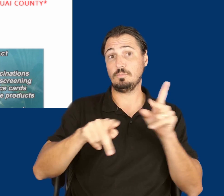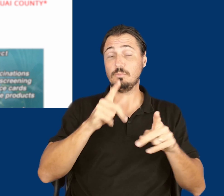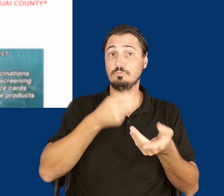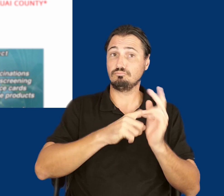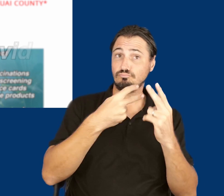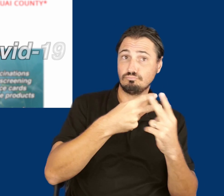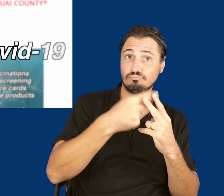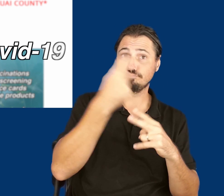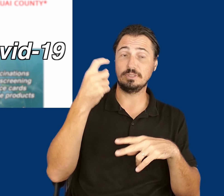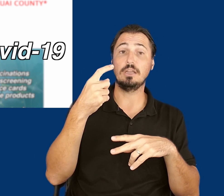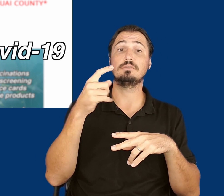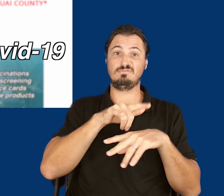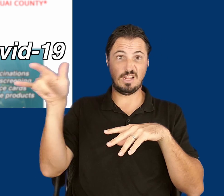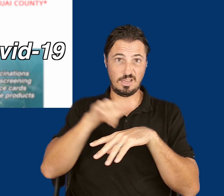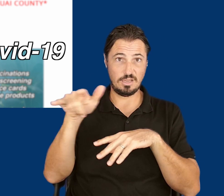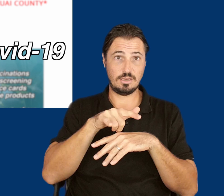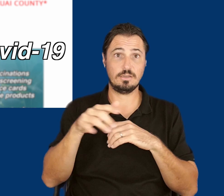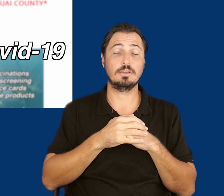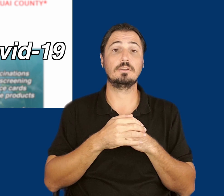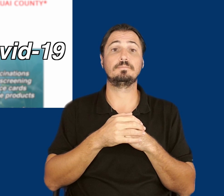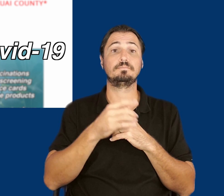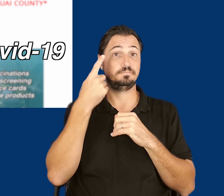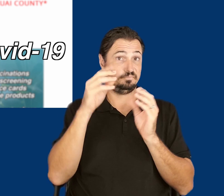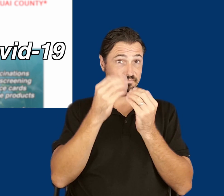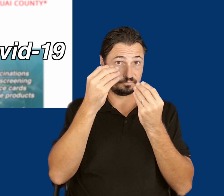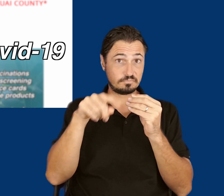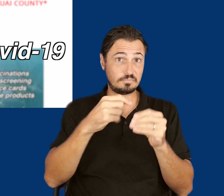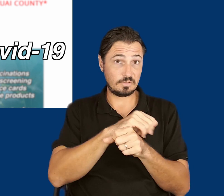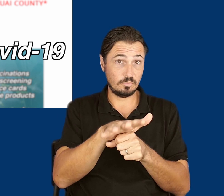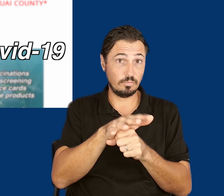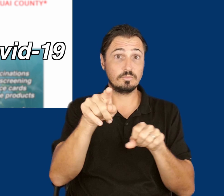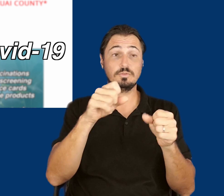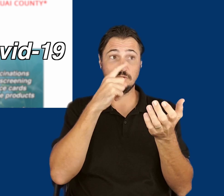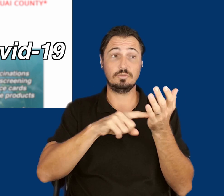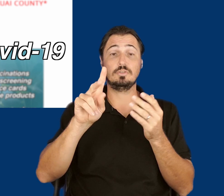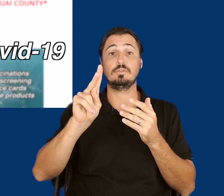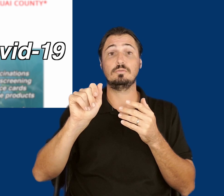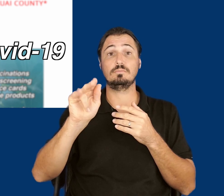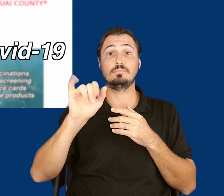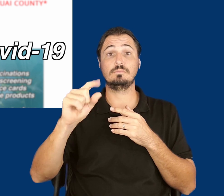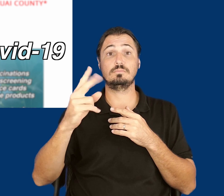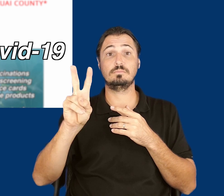For additional information on our COVID cases, please visit kauai.gov/COVID-19